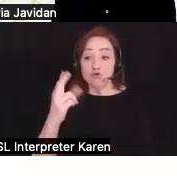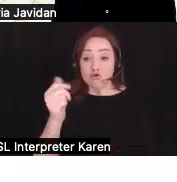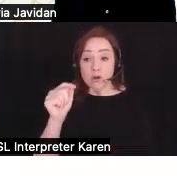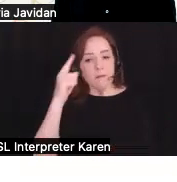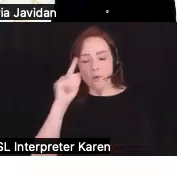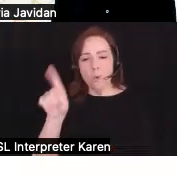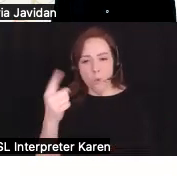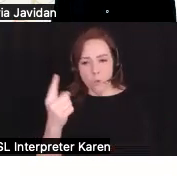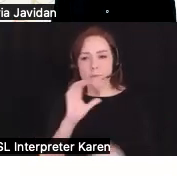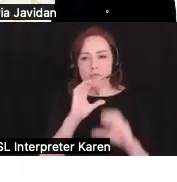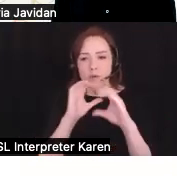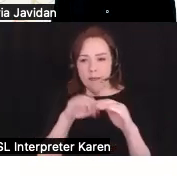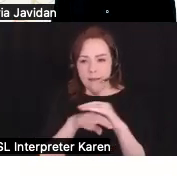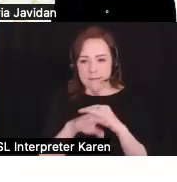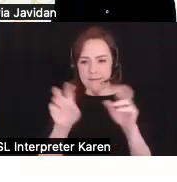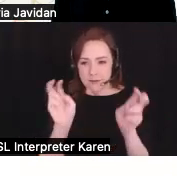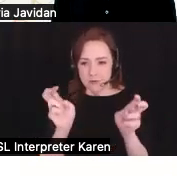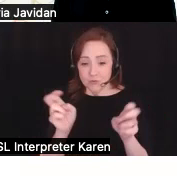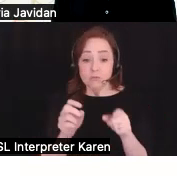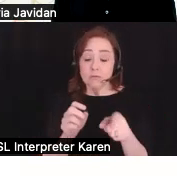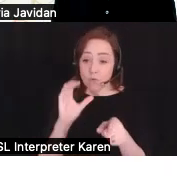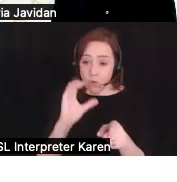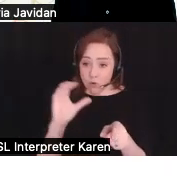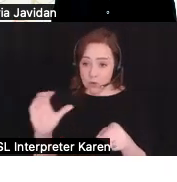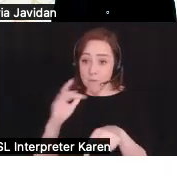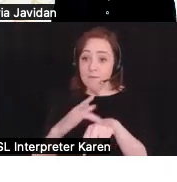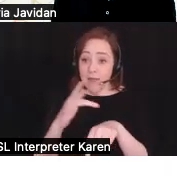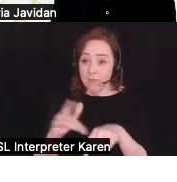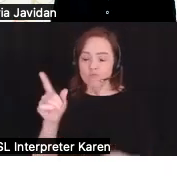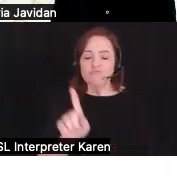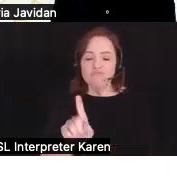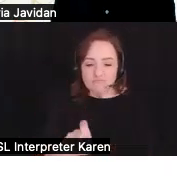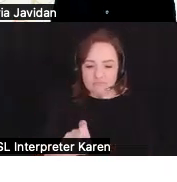that closed captioning is available and that is located at the bottom of your screen. today's